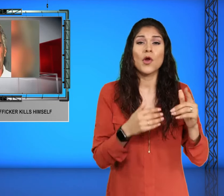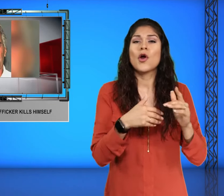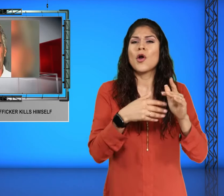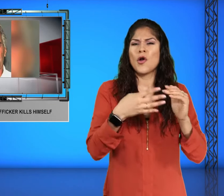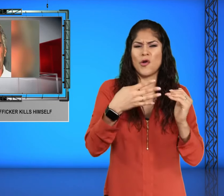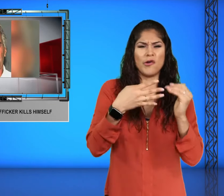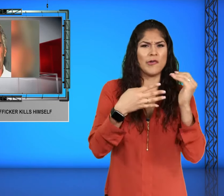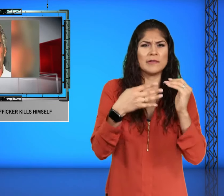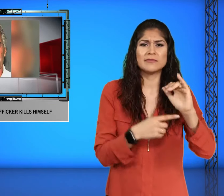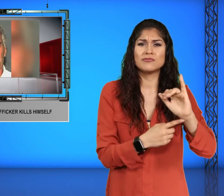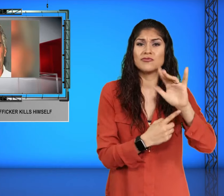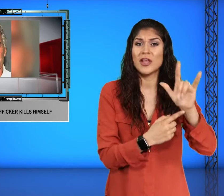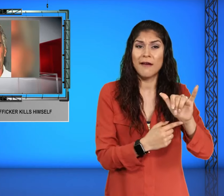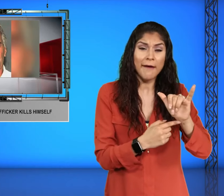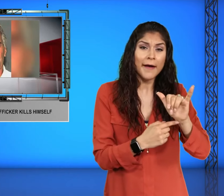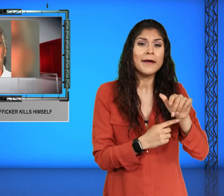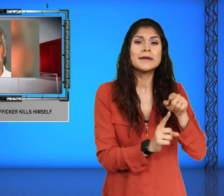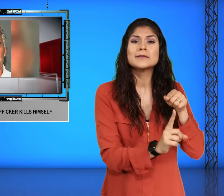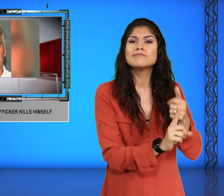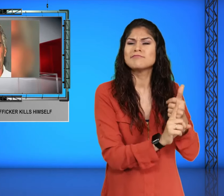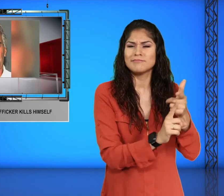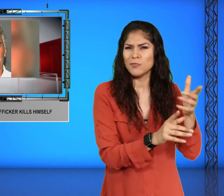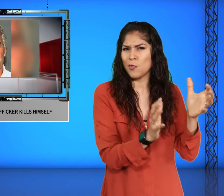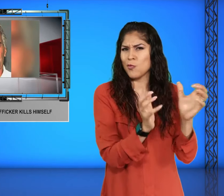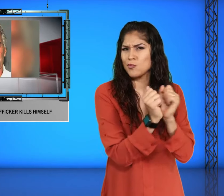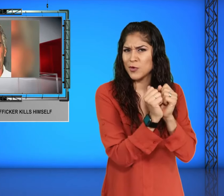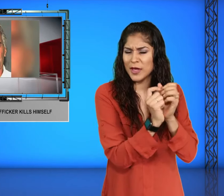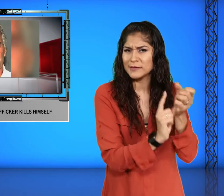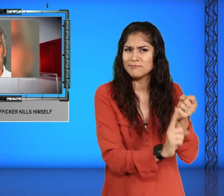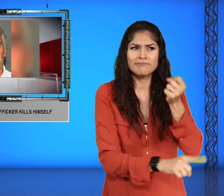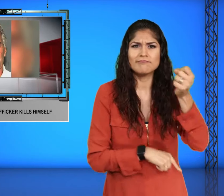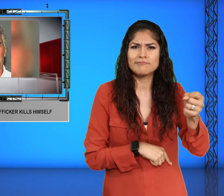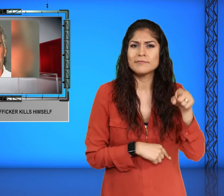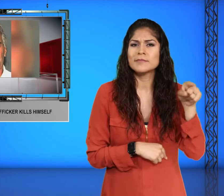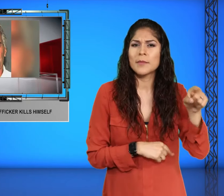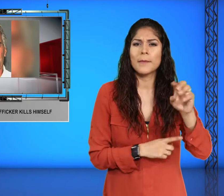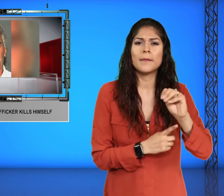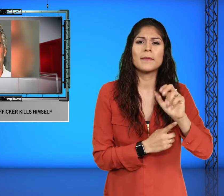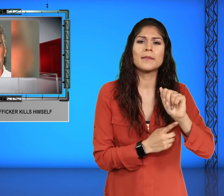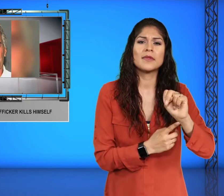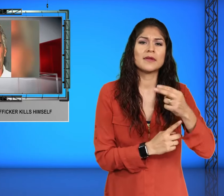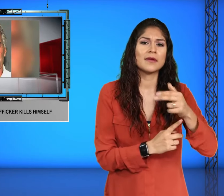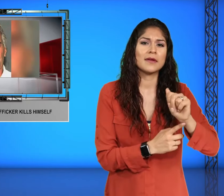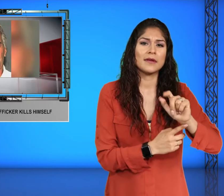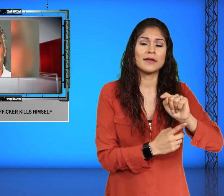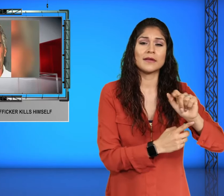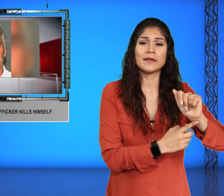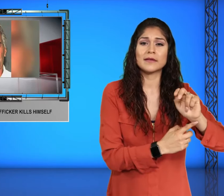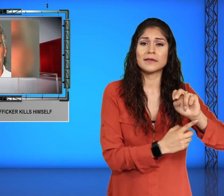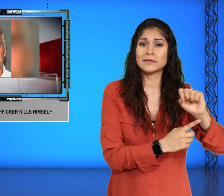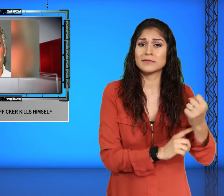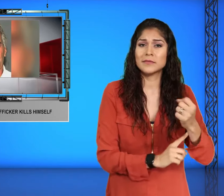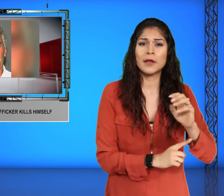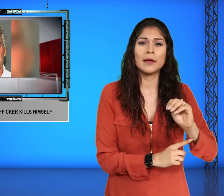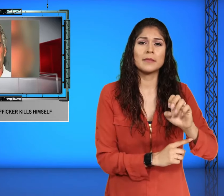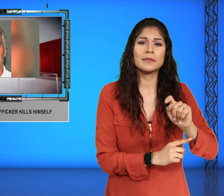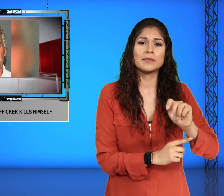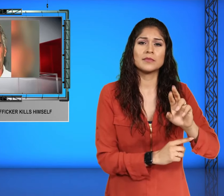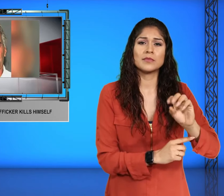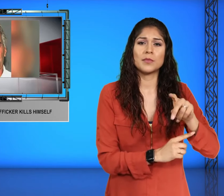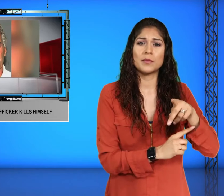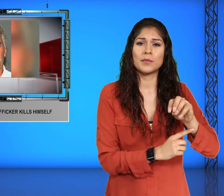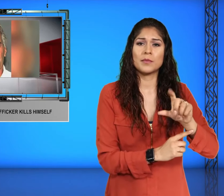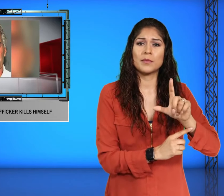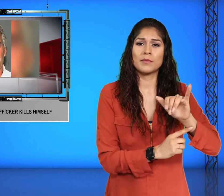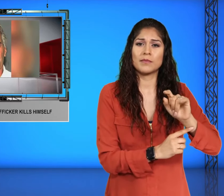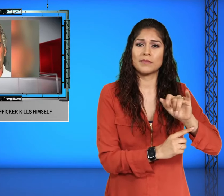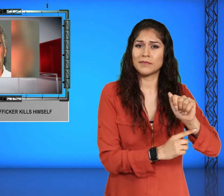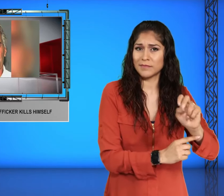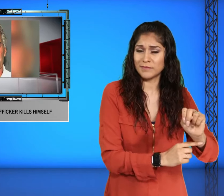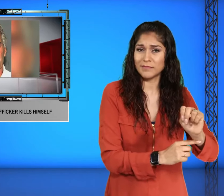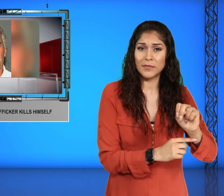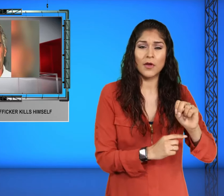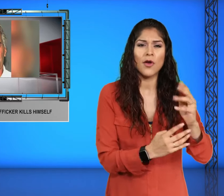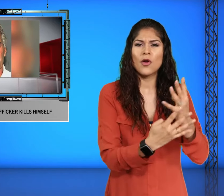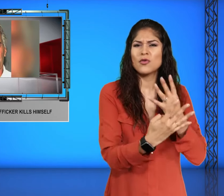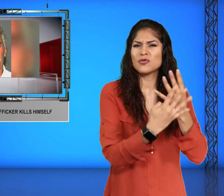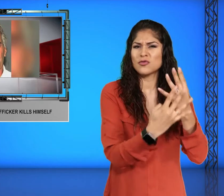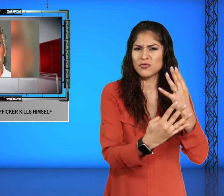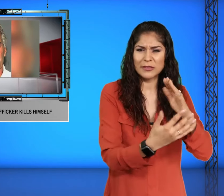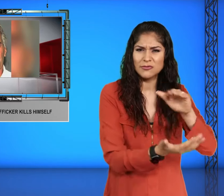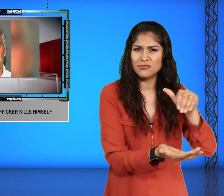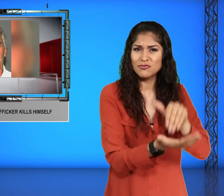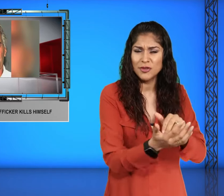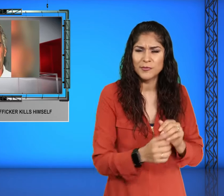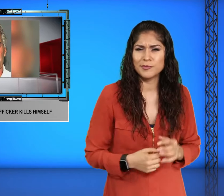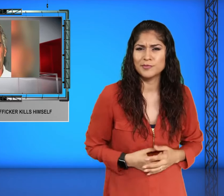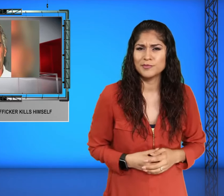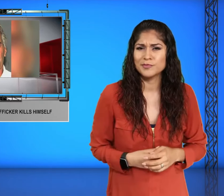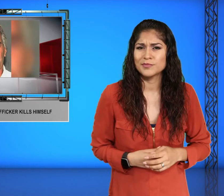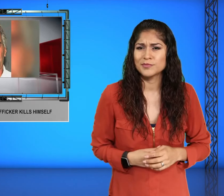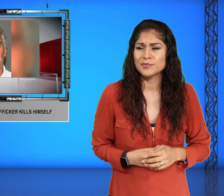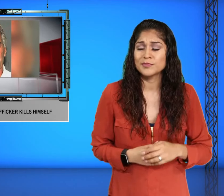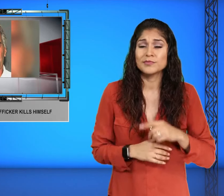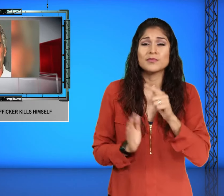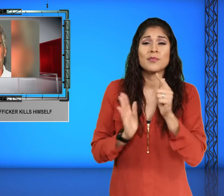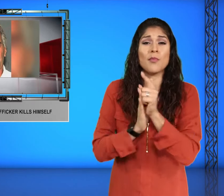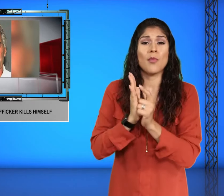Epstein had been held in Manhattan's Metropolitan correctional Center since his arrest in early July.